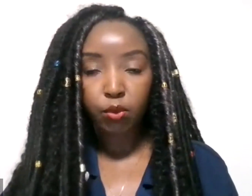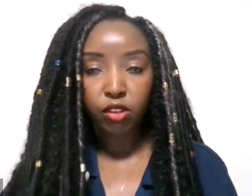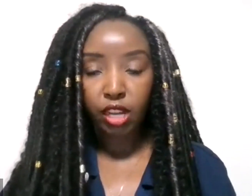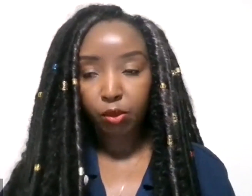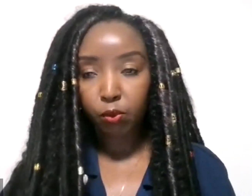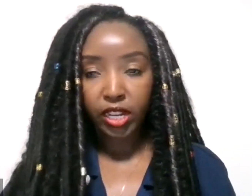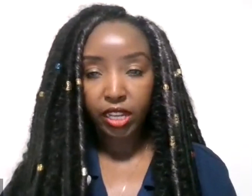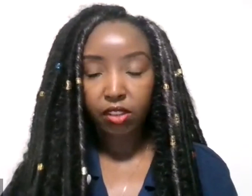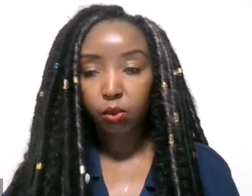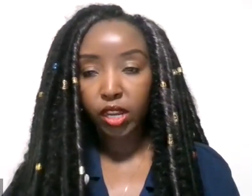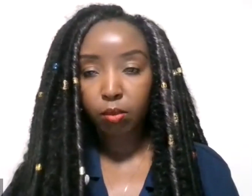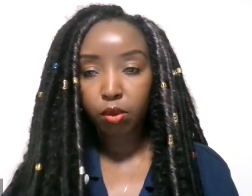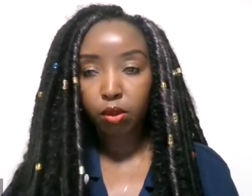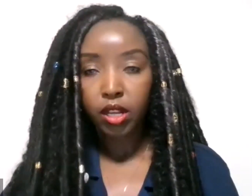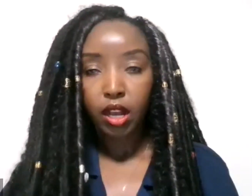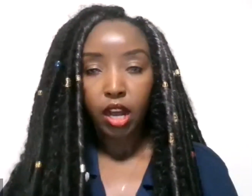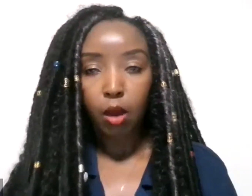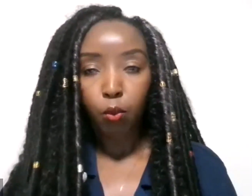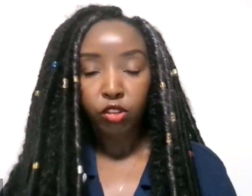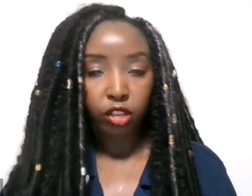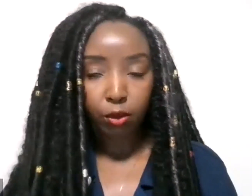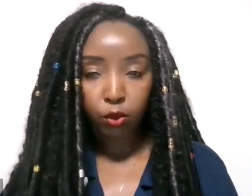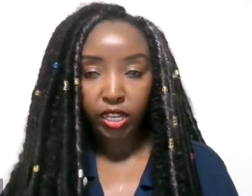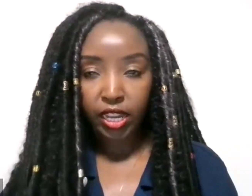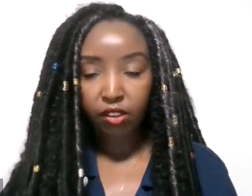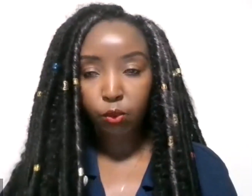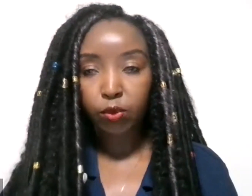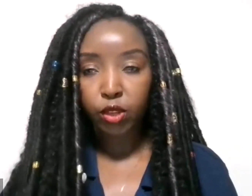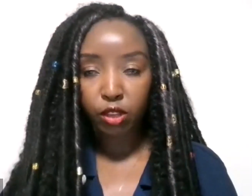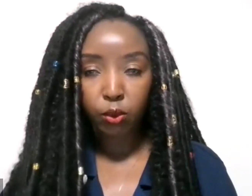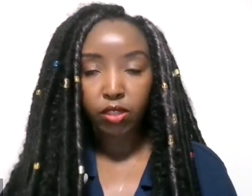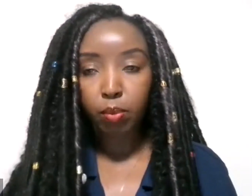the different types of white canes available, which type of white cane is right for you, and